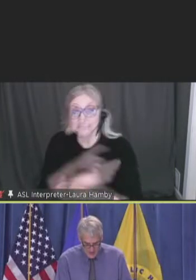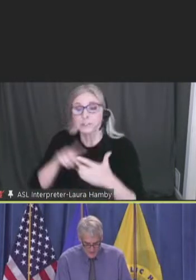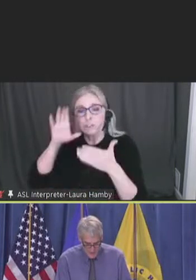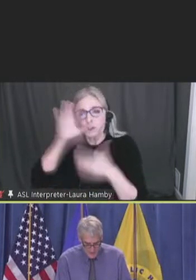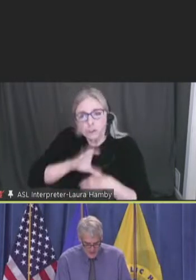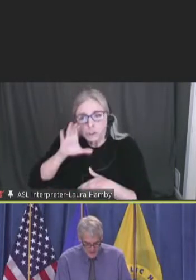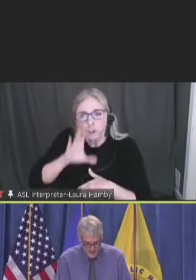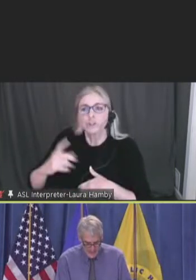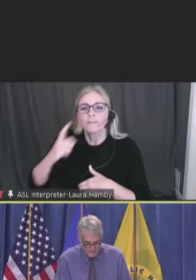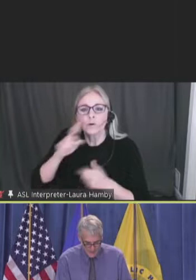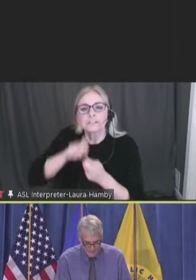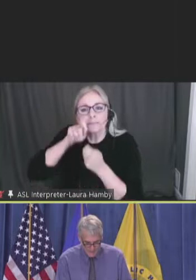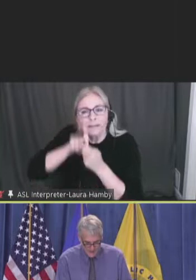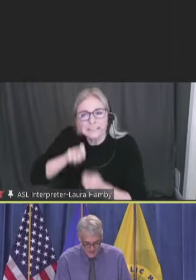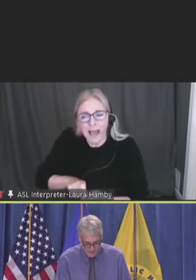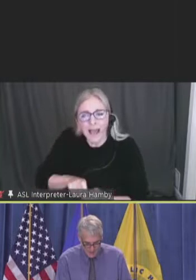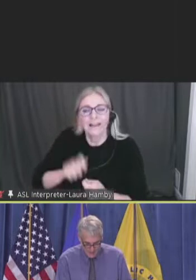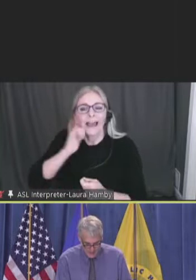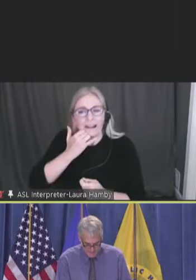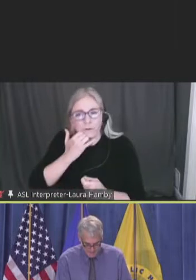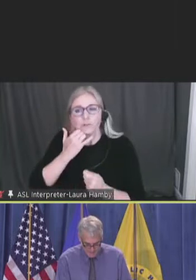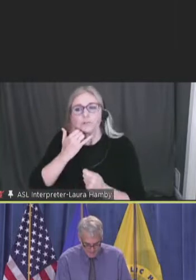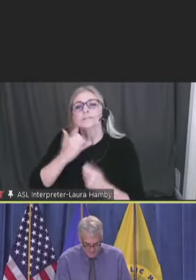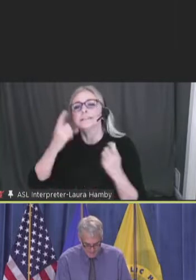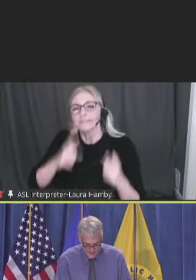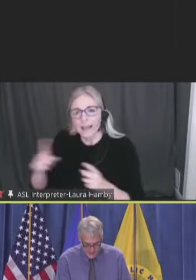specified adverse events as appropriate.